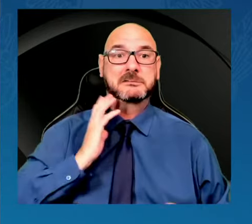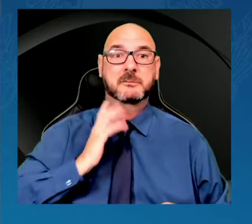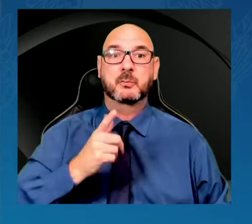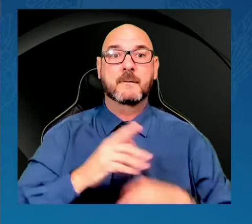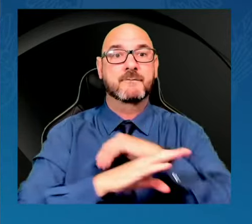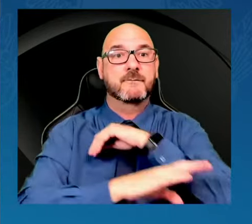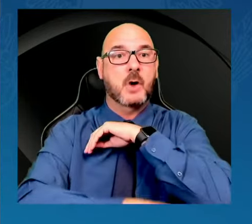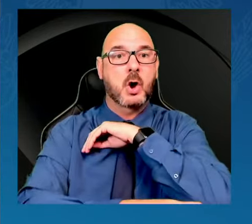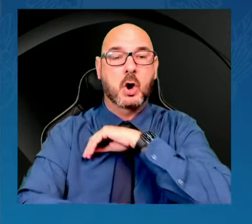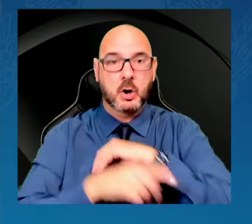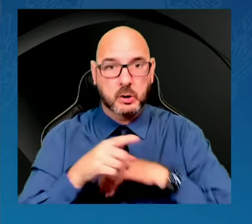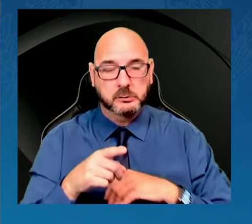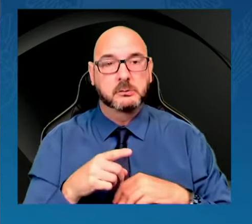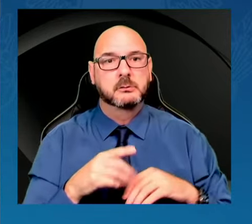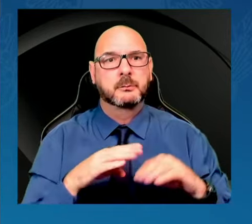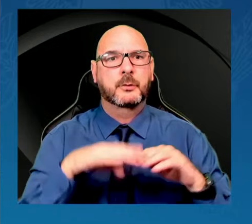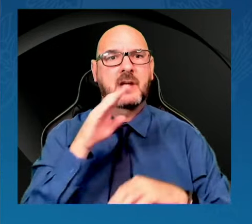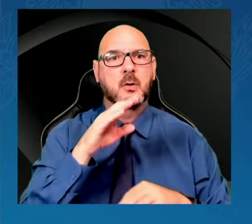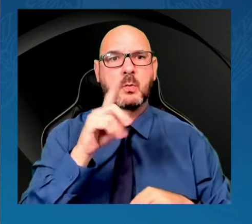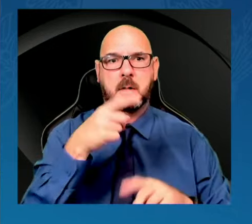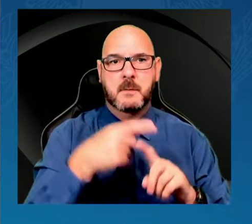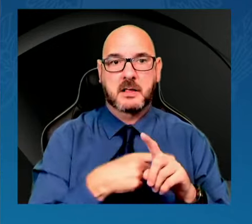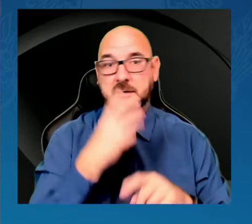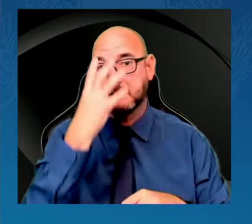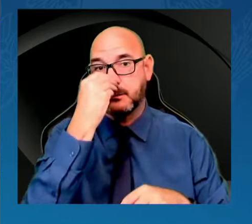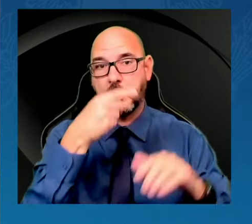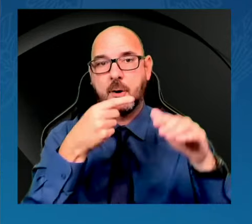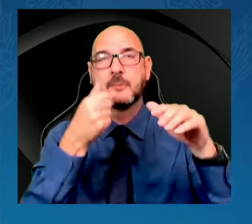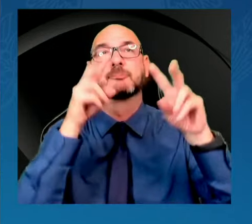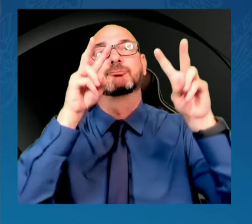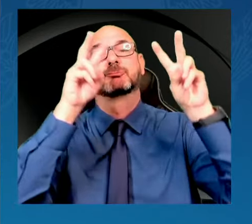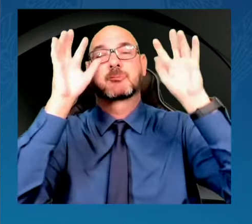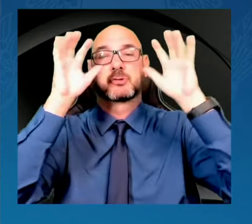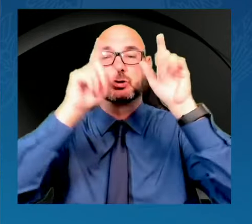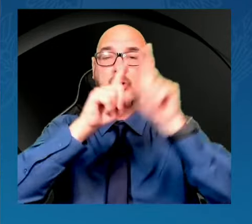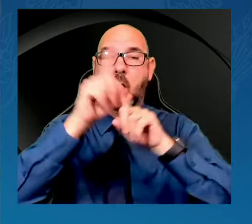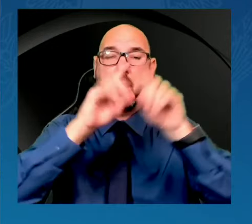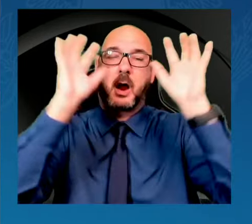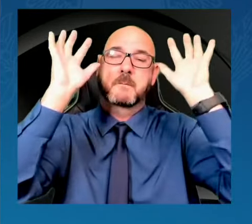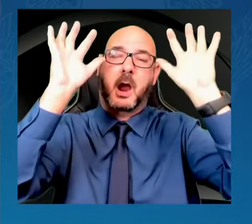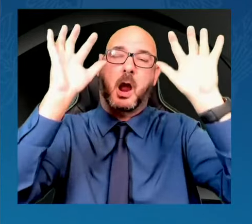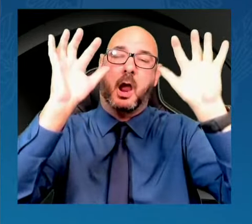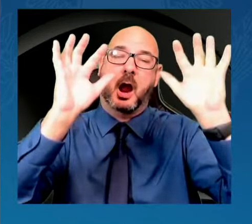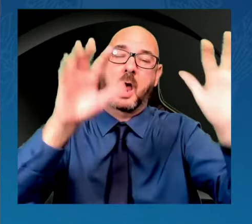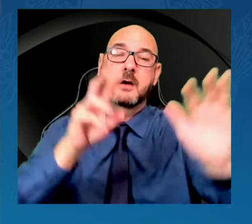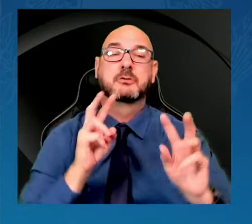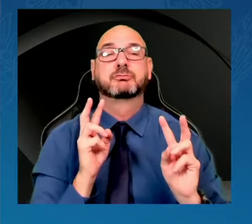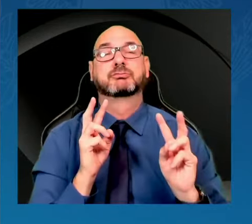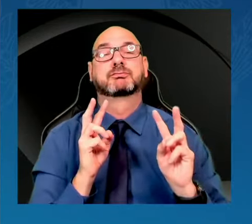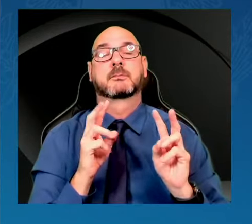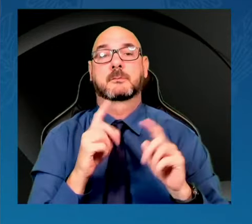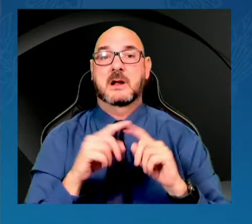and experiencing really extreme changing weather patterns while going after a new record-breaking